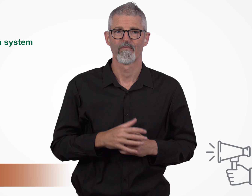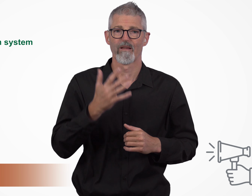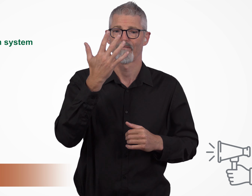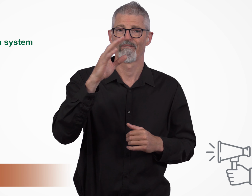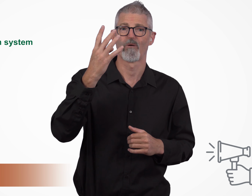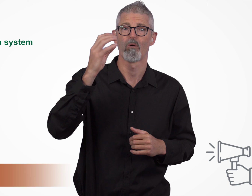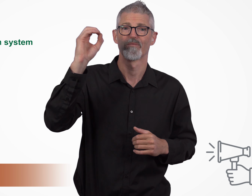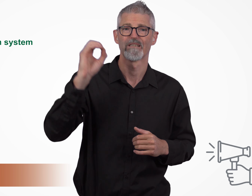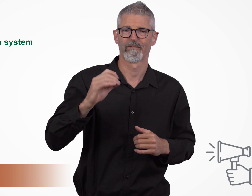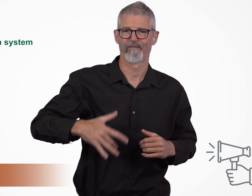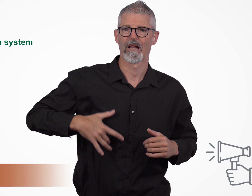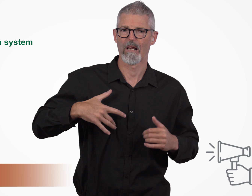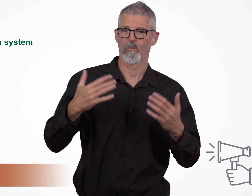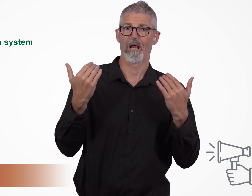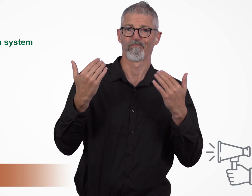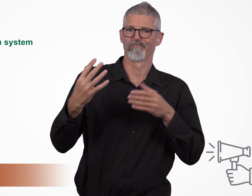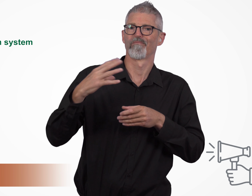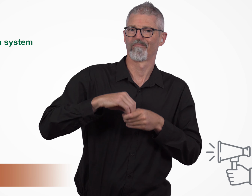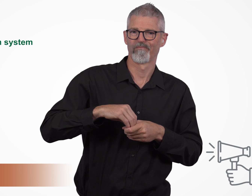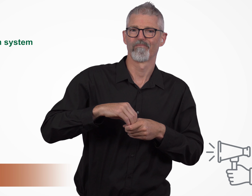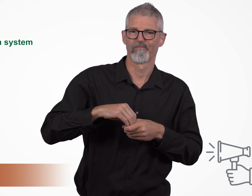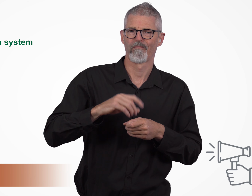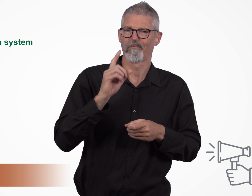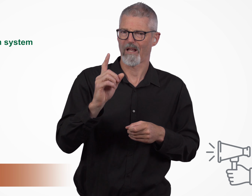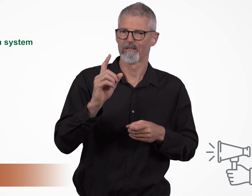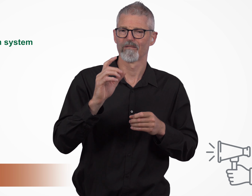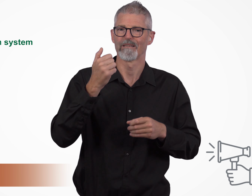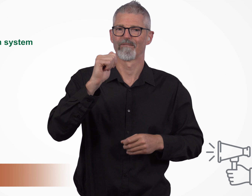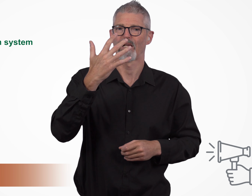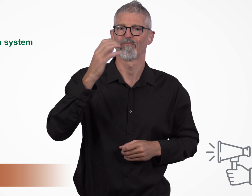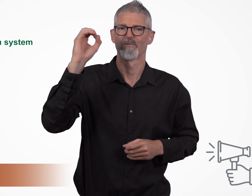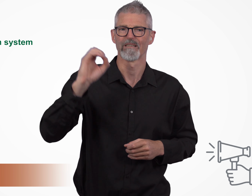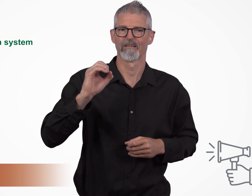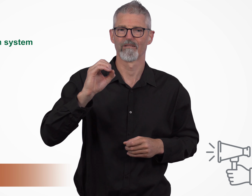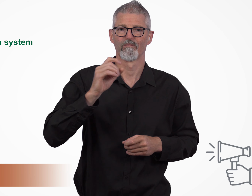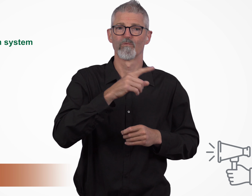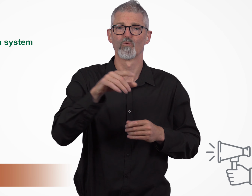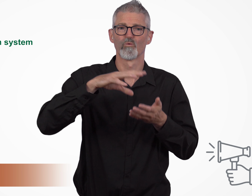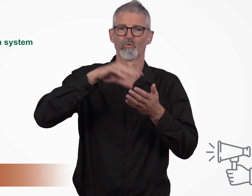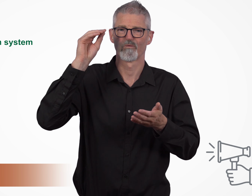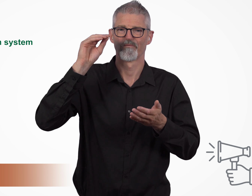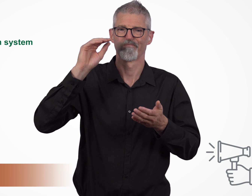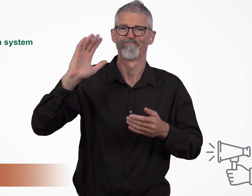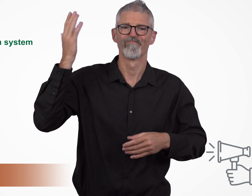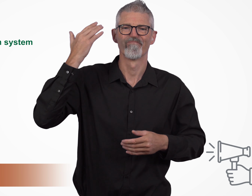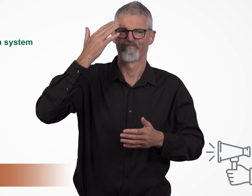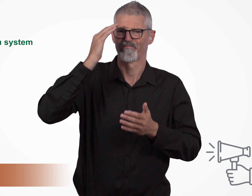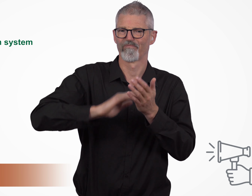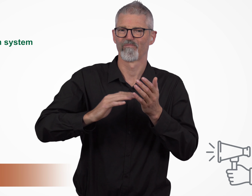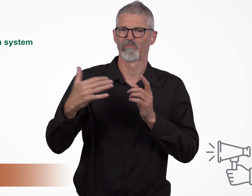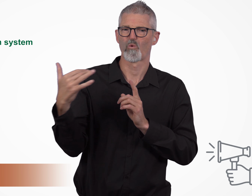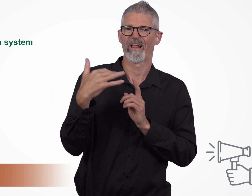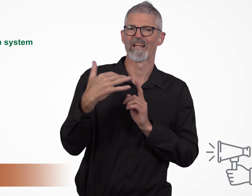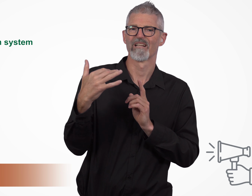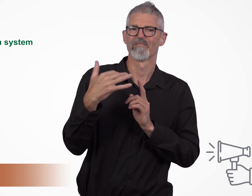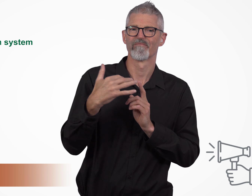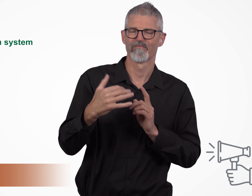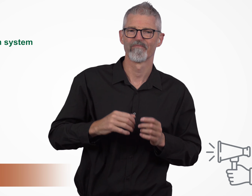54% reported feeling welcome and included but 65% of students reported experiencing bullying